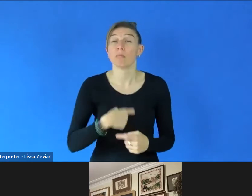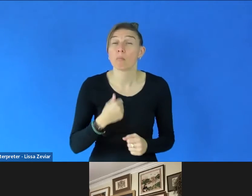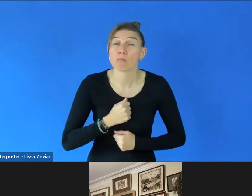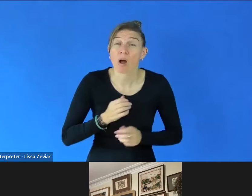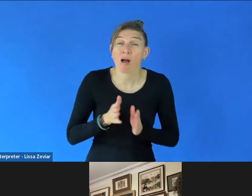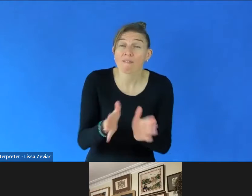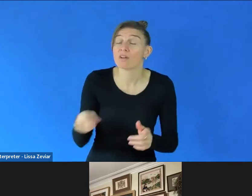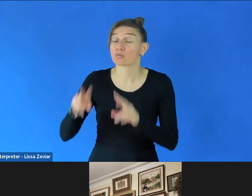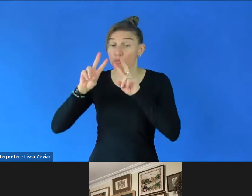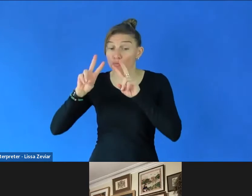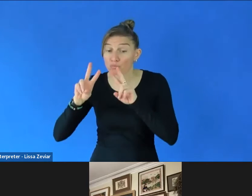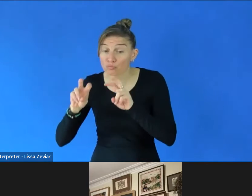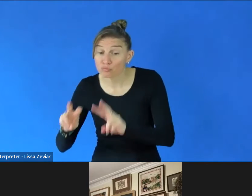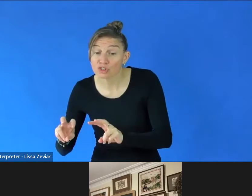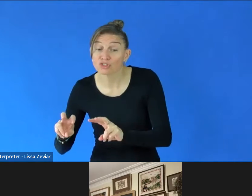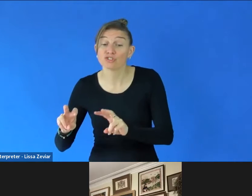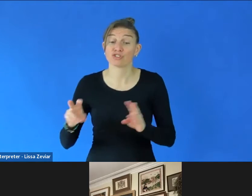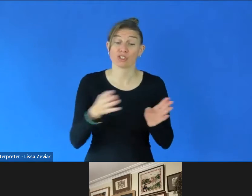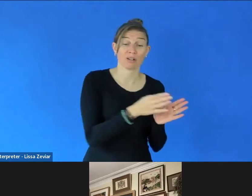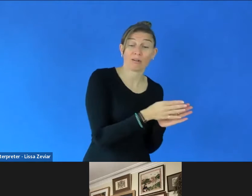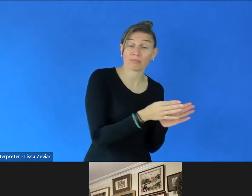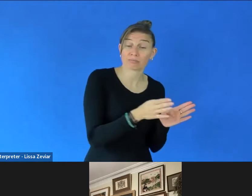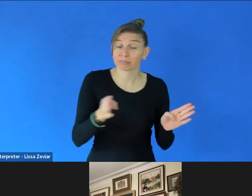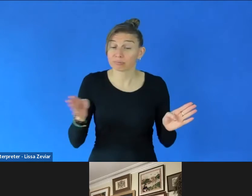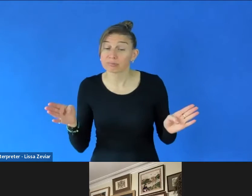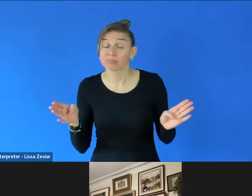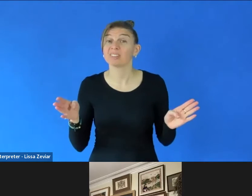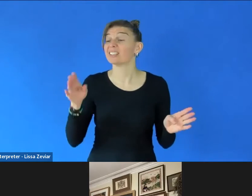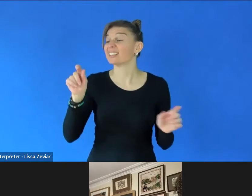Bringing them together to work on the difficult development challenges.